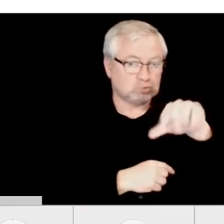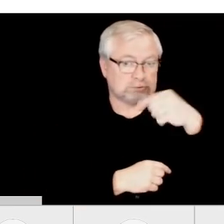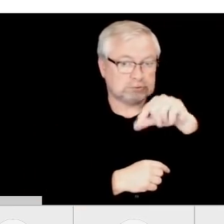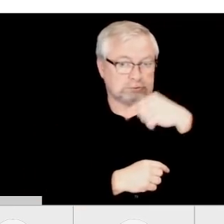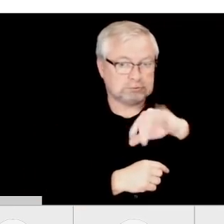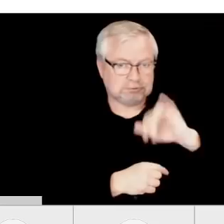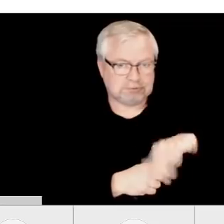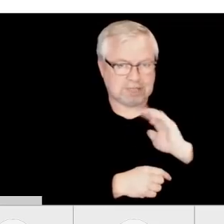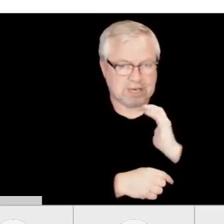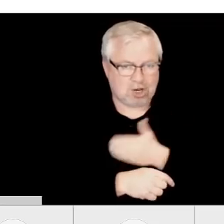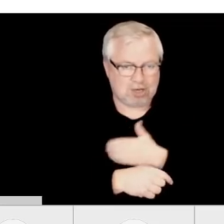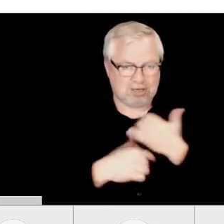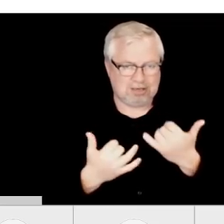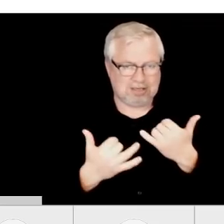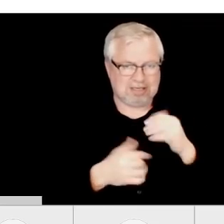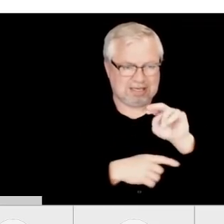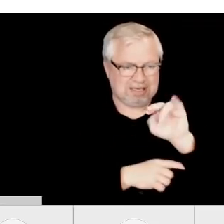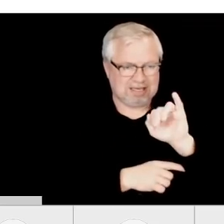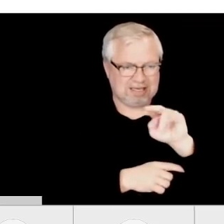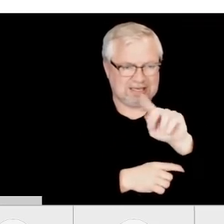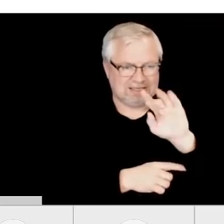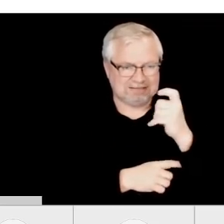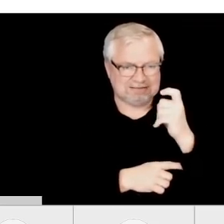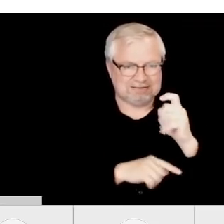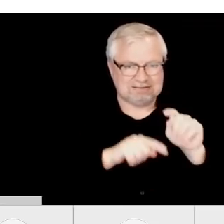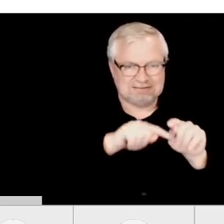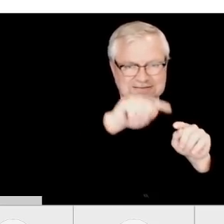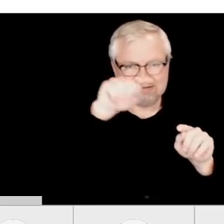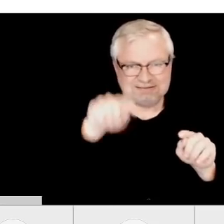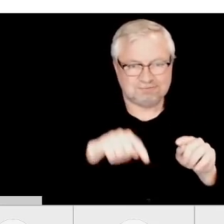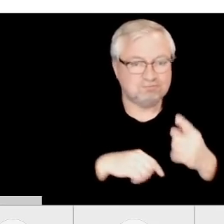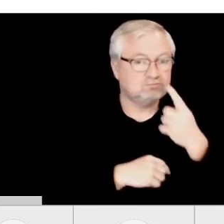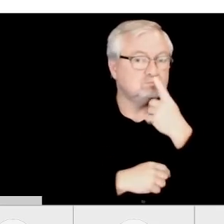Red is stay at home order goes to May 18.